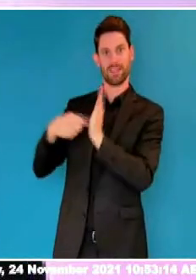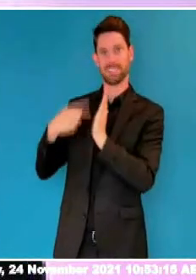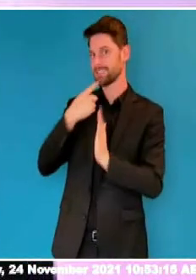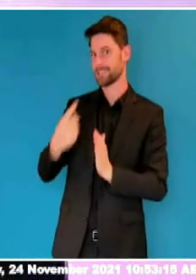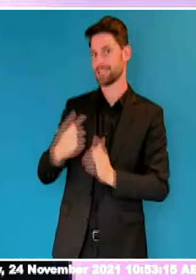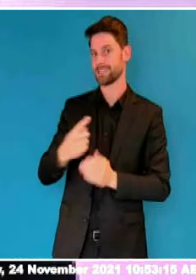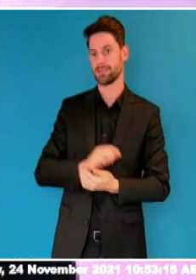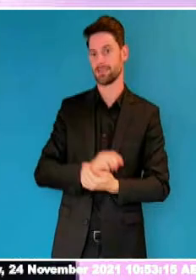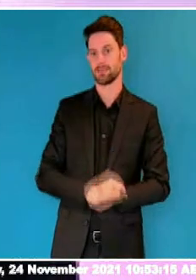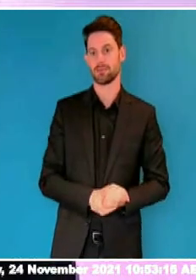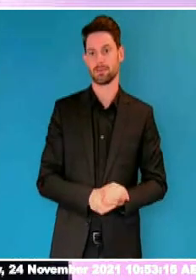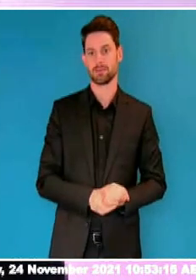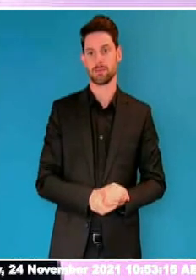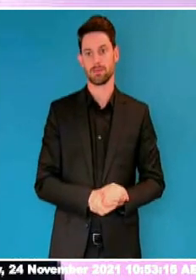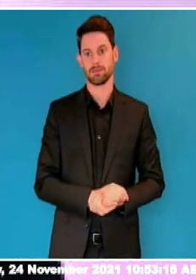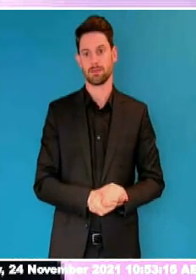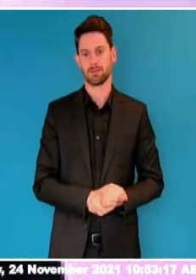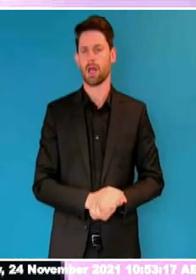I would need to check into that.